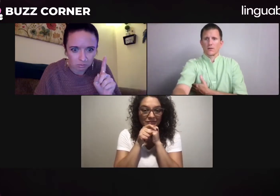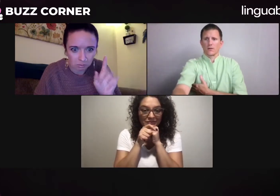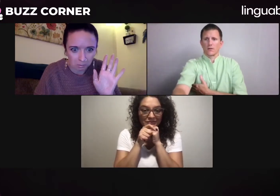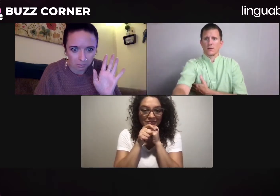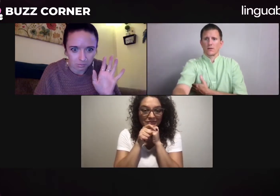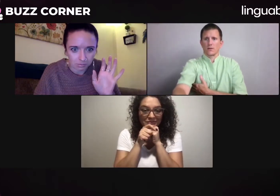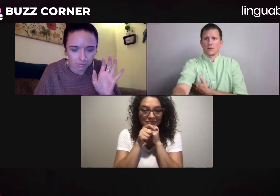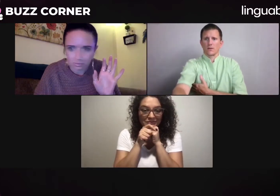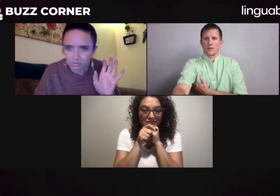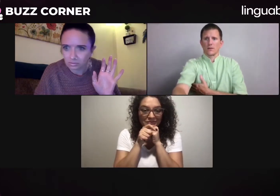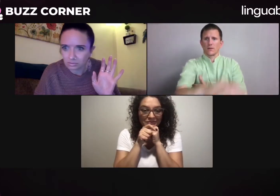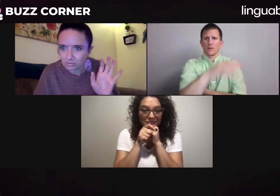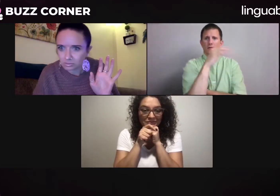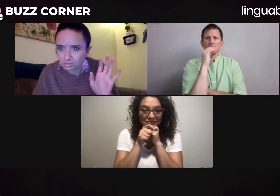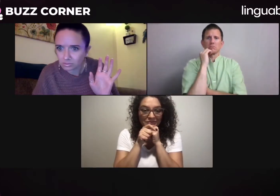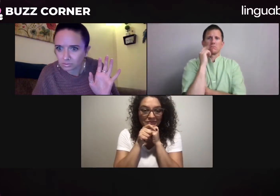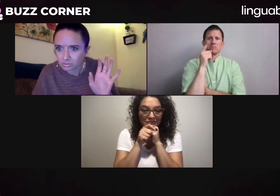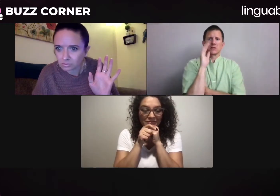I don't want to continue if we're having tech problems.